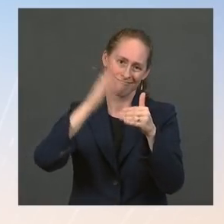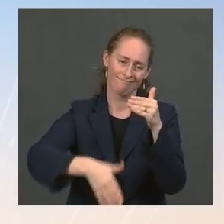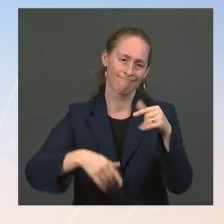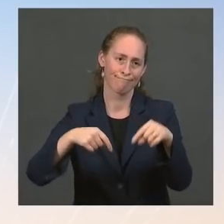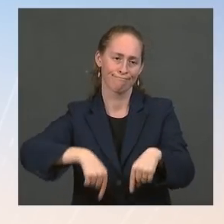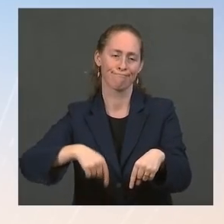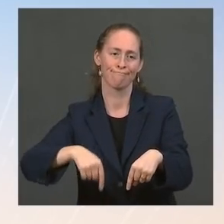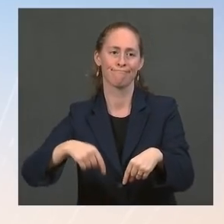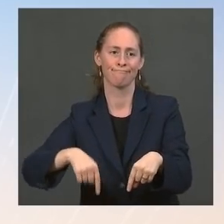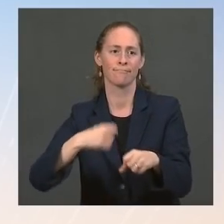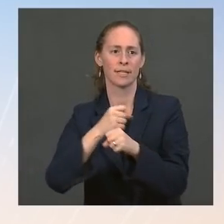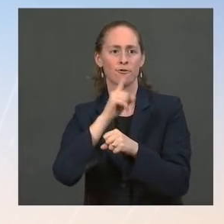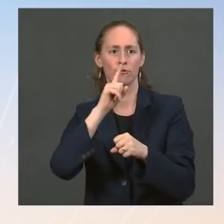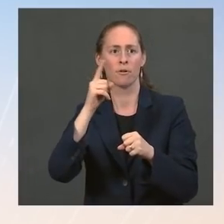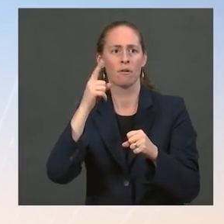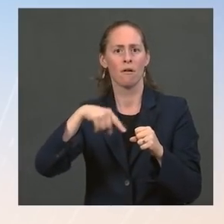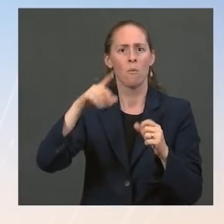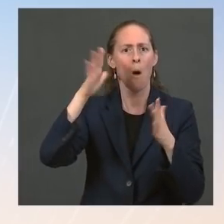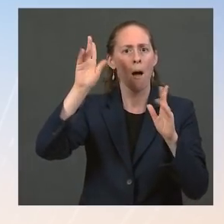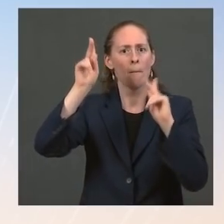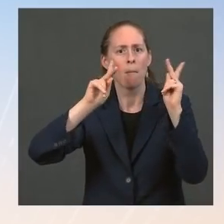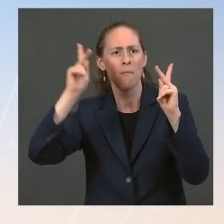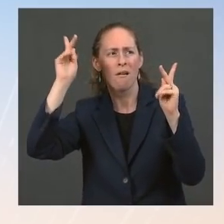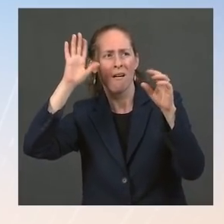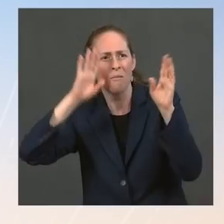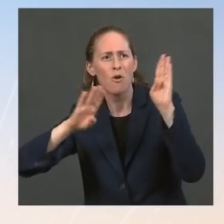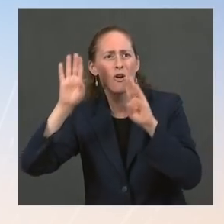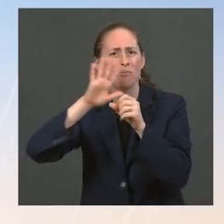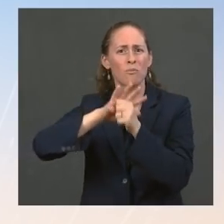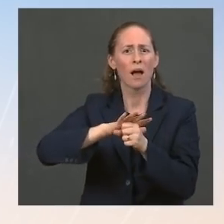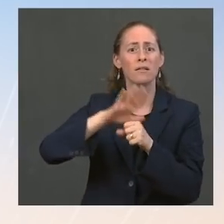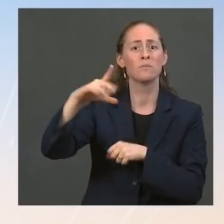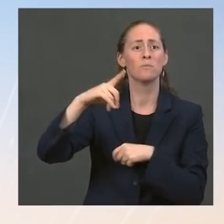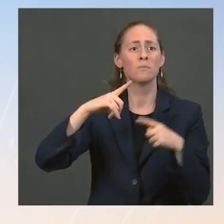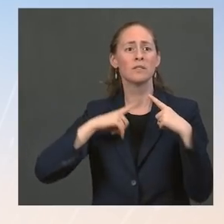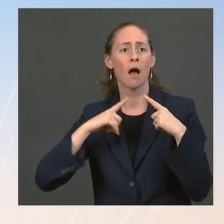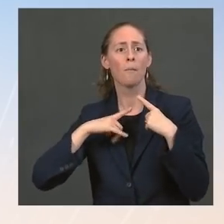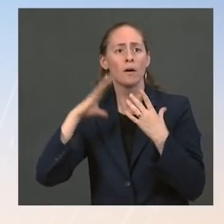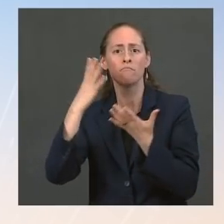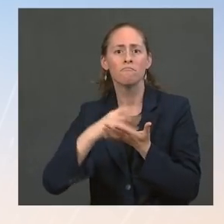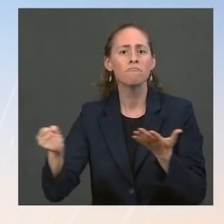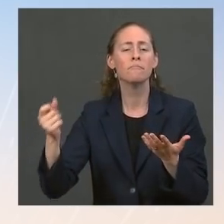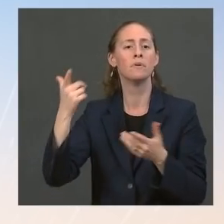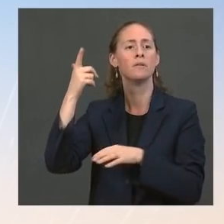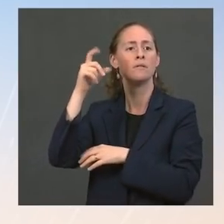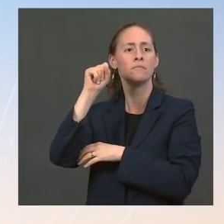about their retirement savings, don't worry about cos- their college savings for their kids.